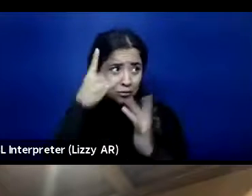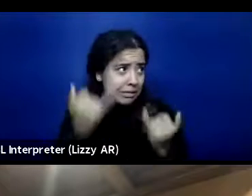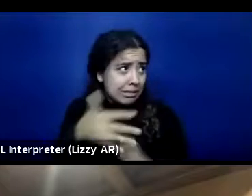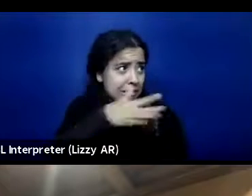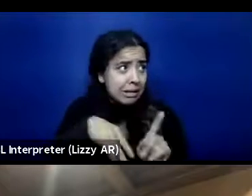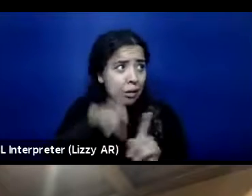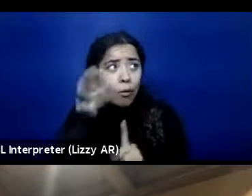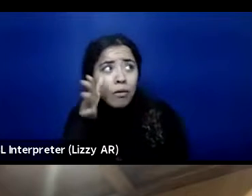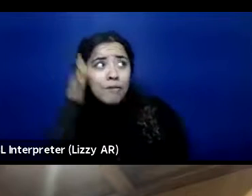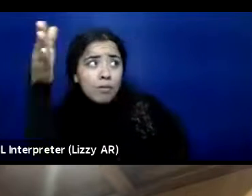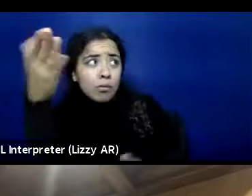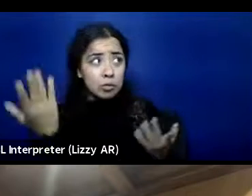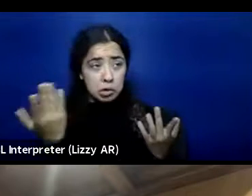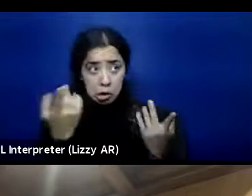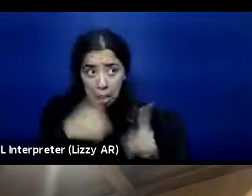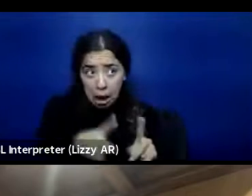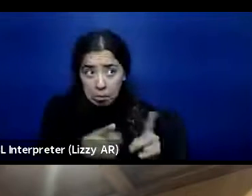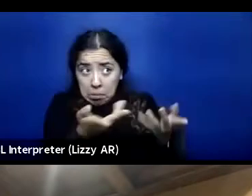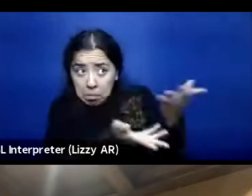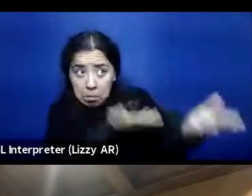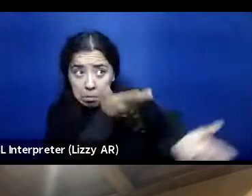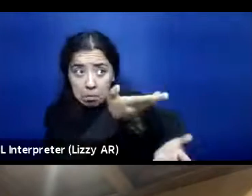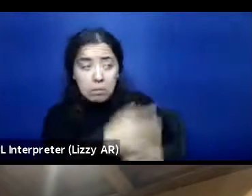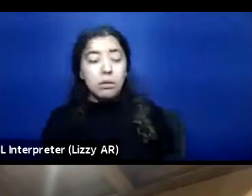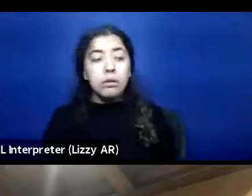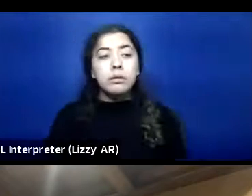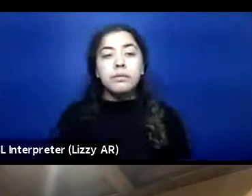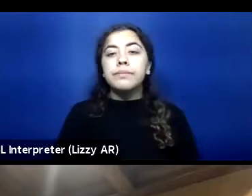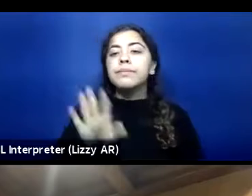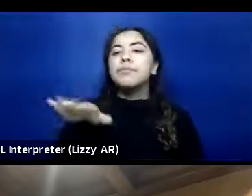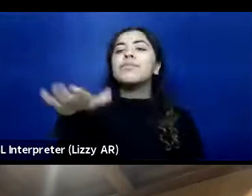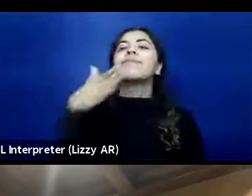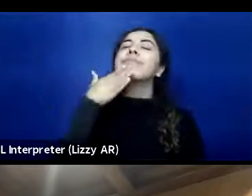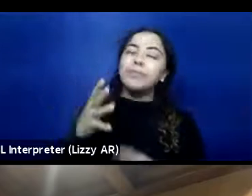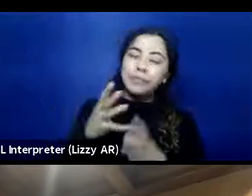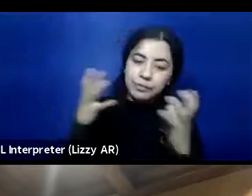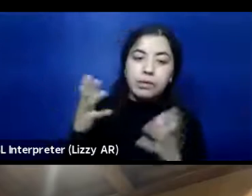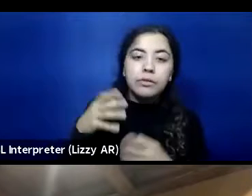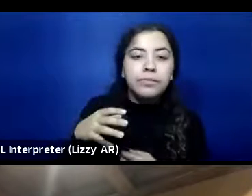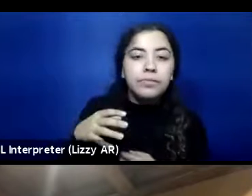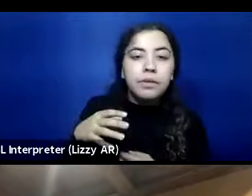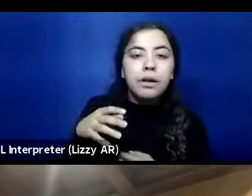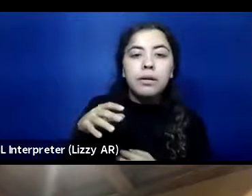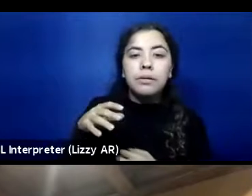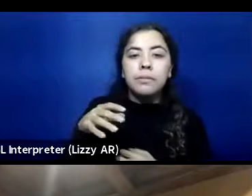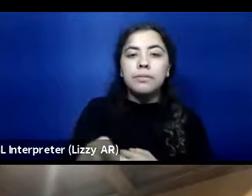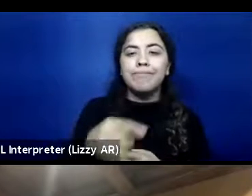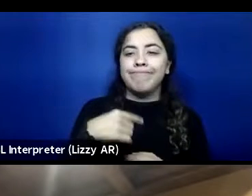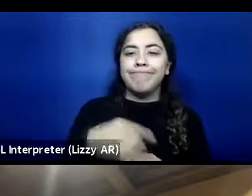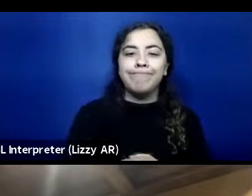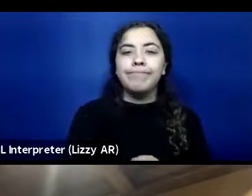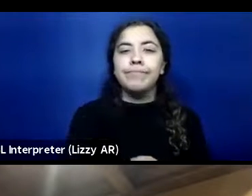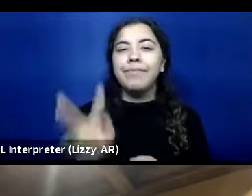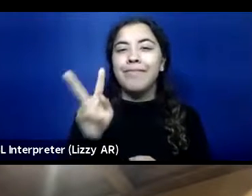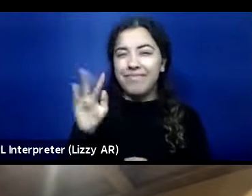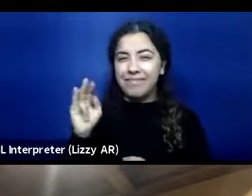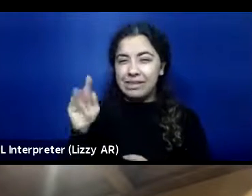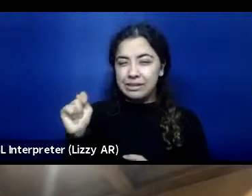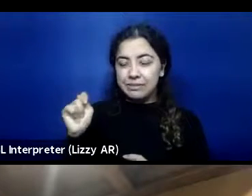So thanks so much for mentioning Greg because Greg's ideas I think, I resonate very strongly with. Greg basically says,